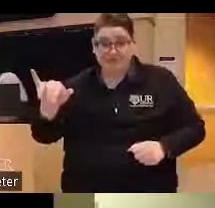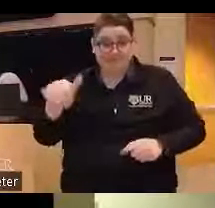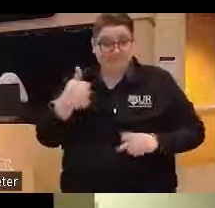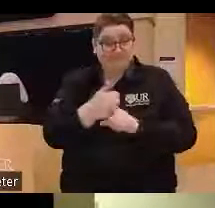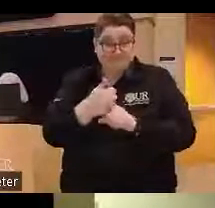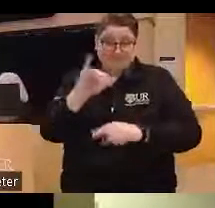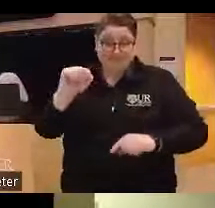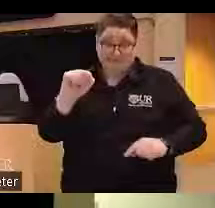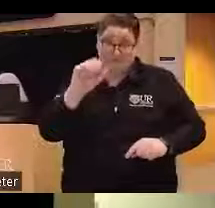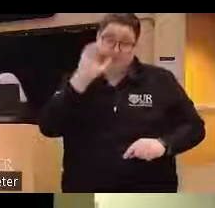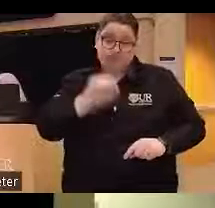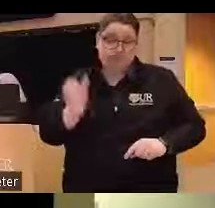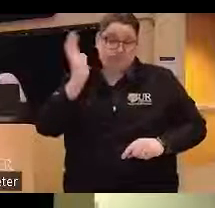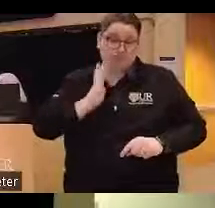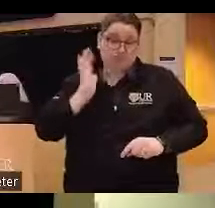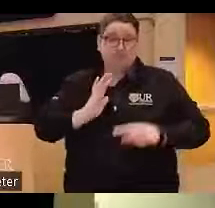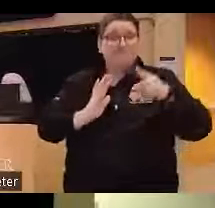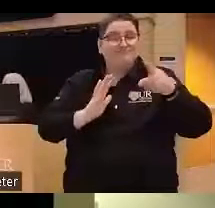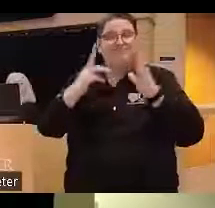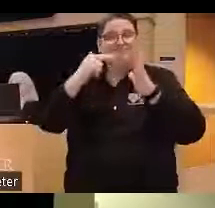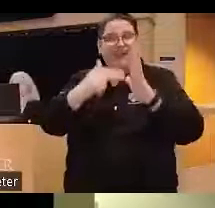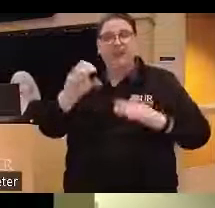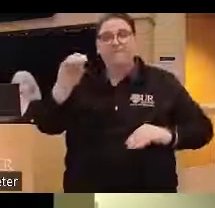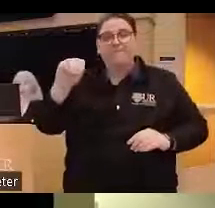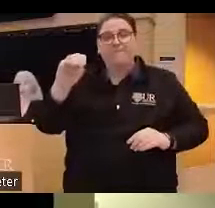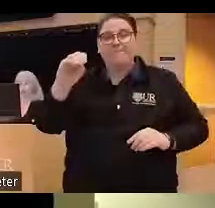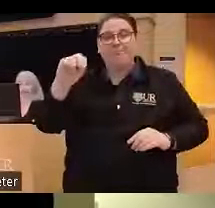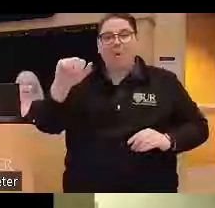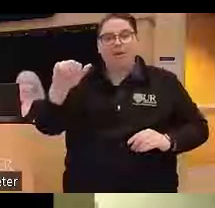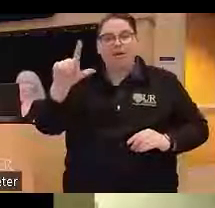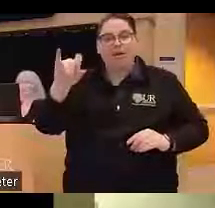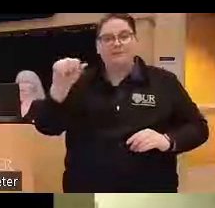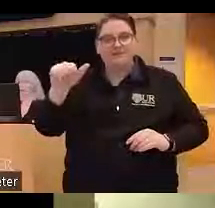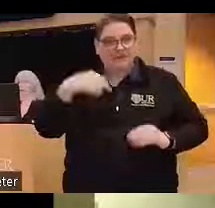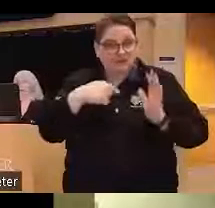this is the Mona Lisa by Van Go I'm only showing it because the background is the birthplace of my